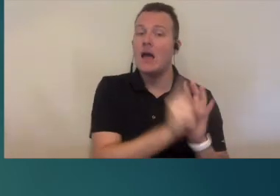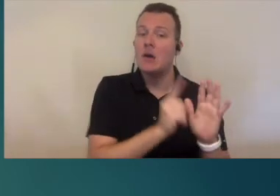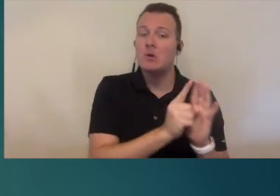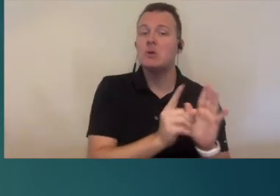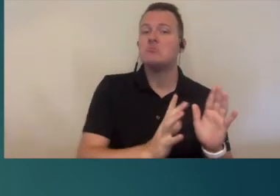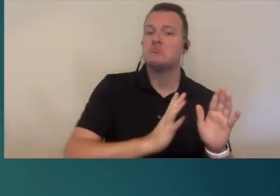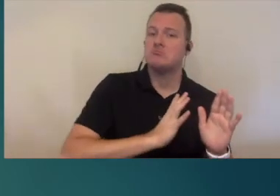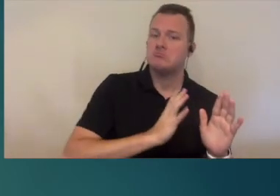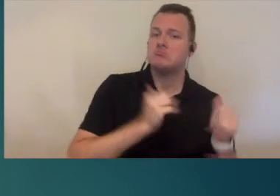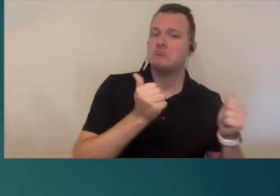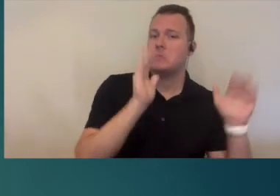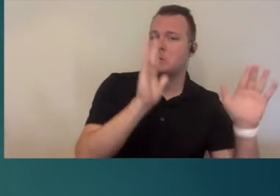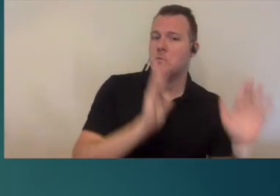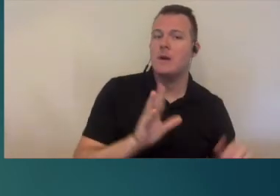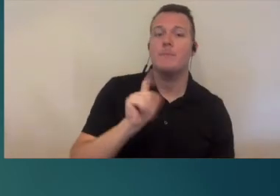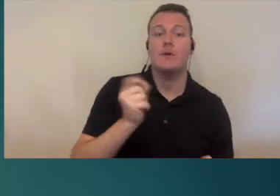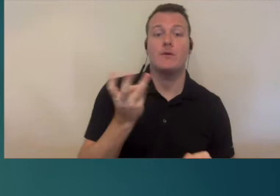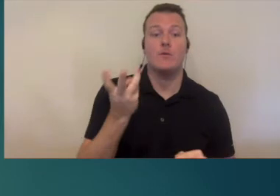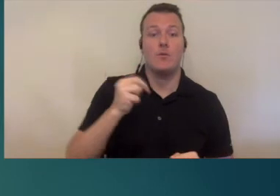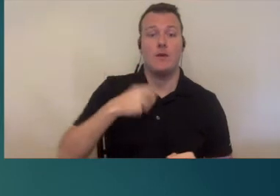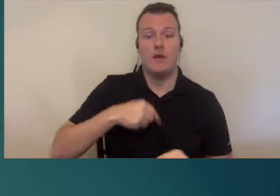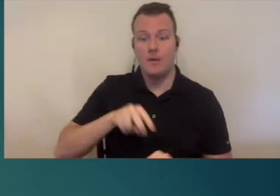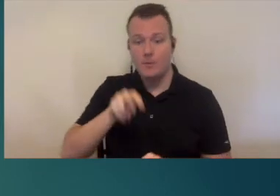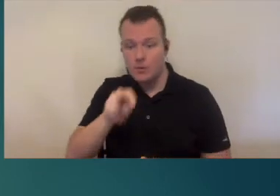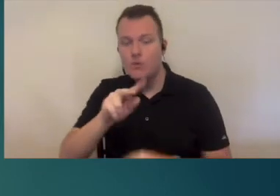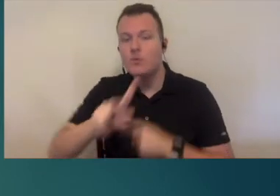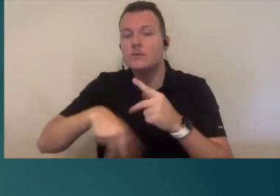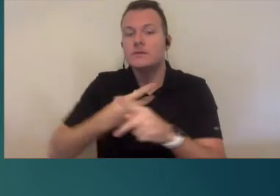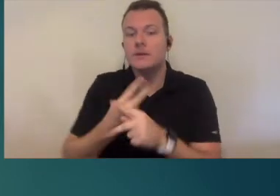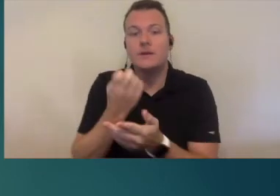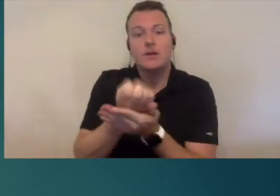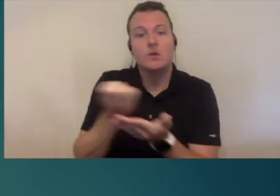a lot of times, I also want to know when I look at things, what type of equipment